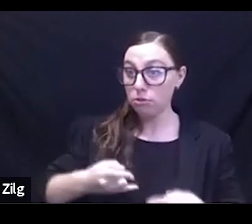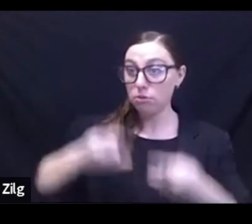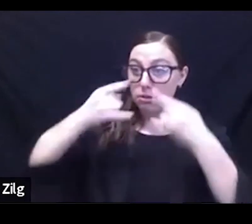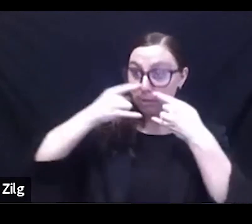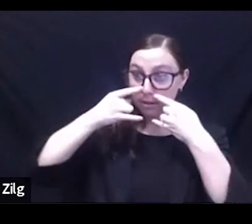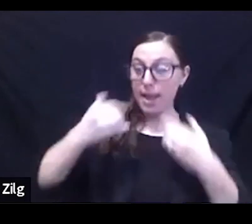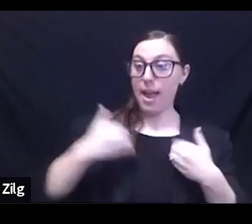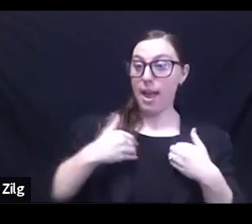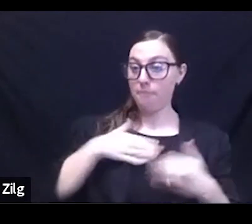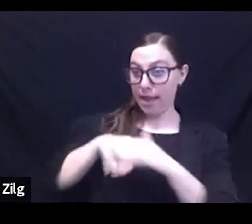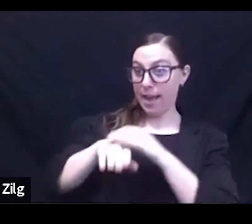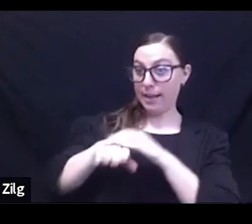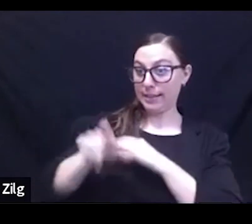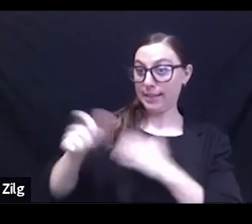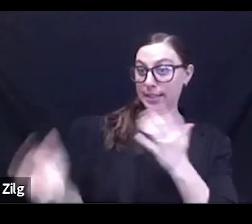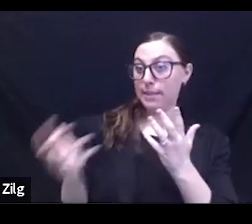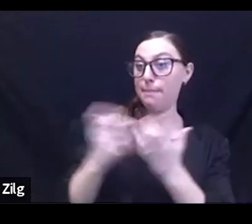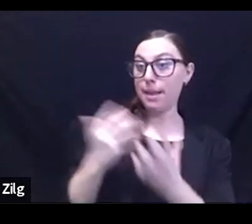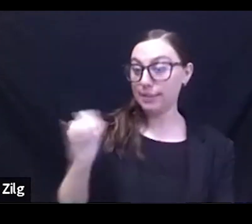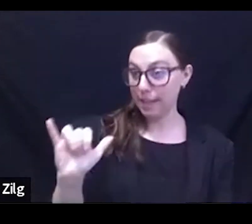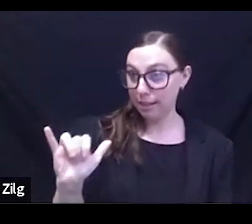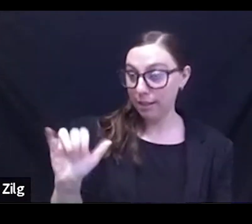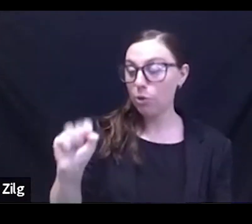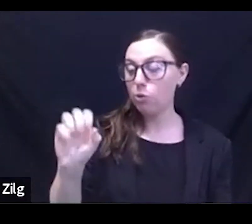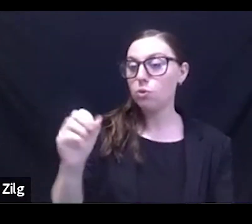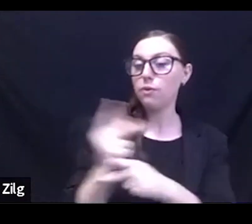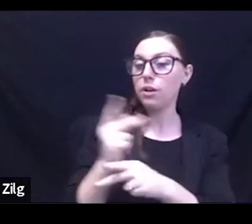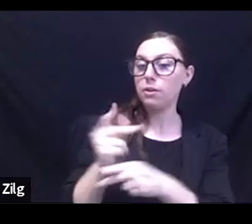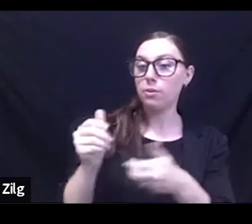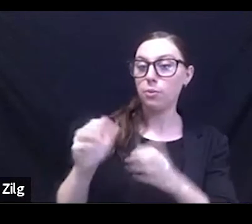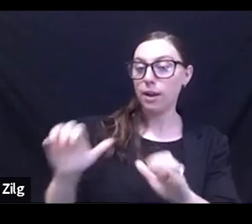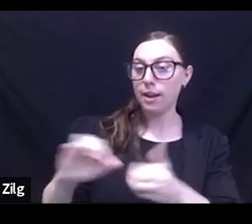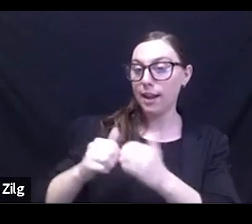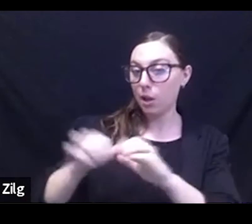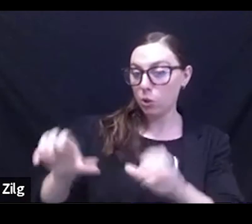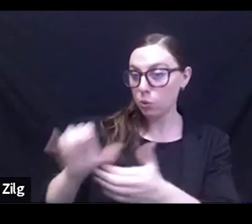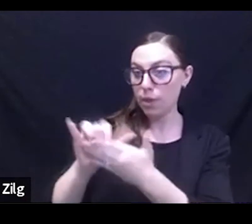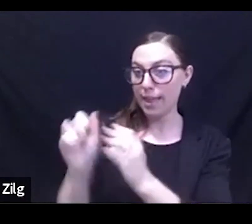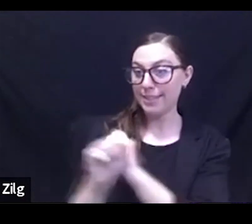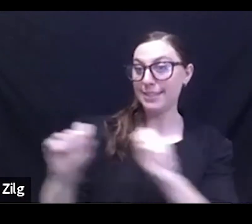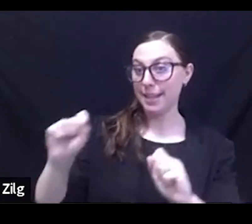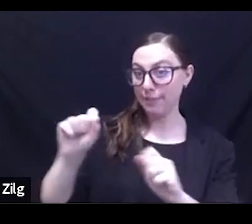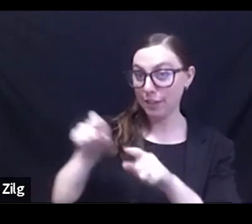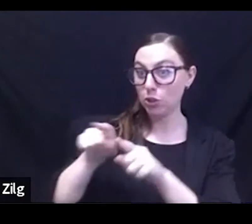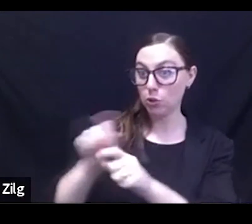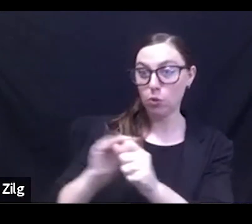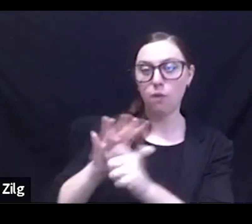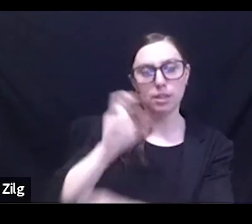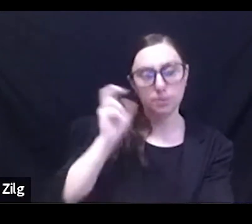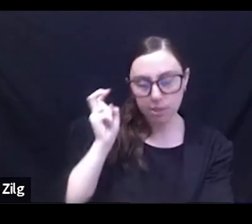prefer to have my access needs met so finding a way to do that safely during COVID has been difficult. (Audio cut out.)